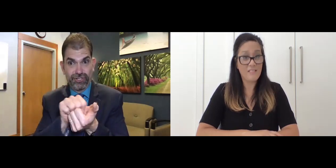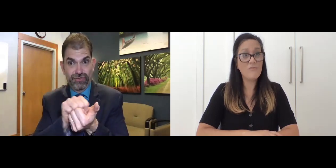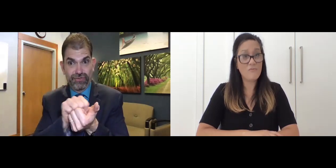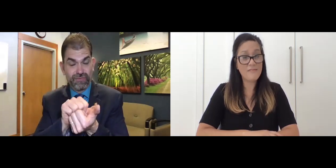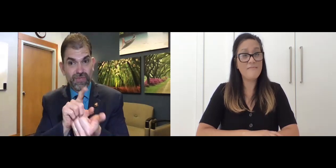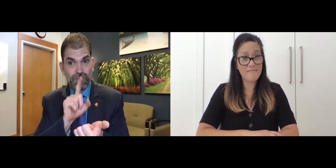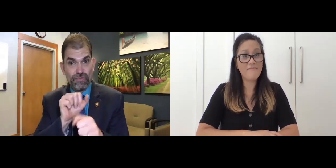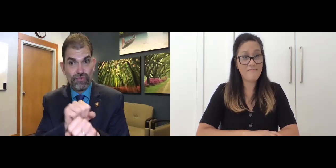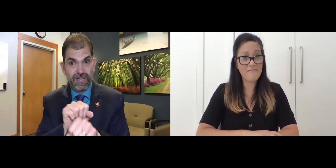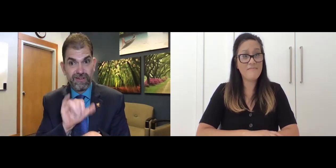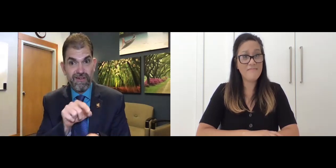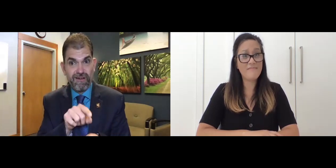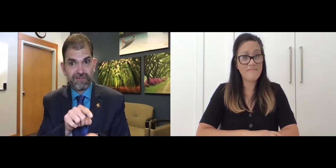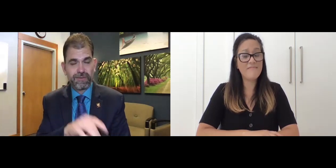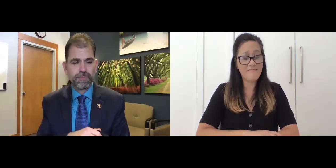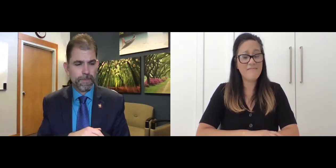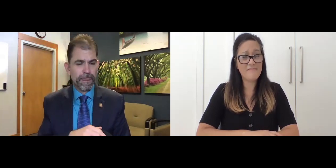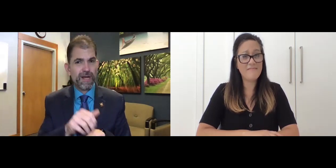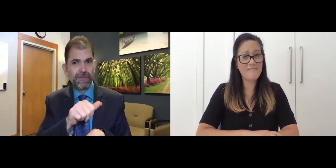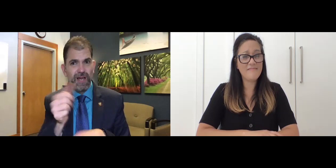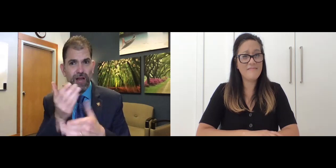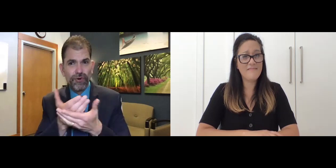It causes brain damage.